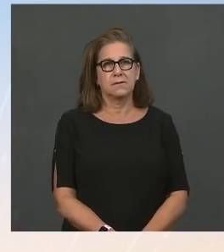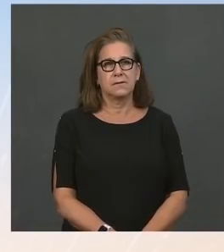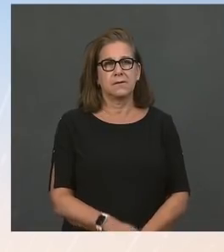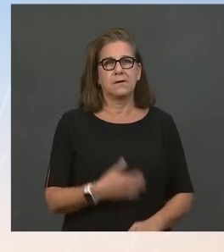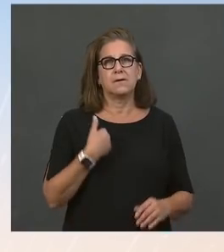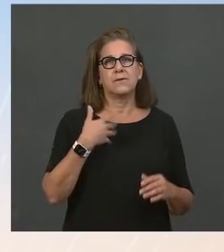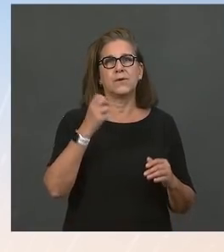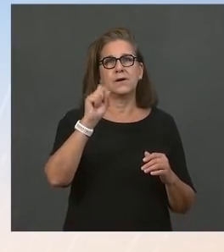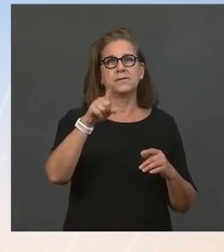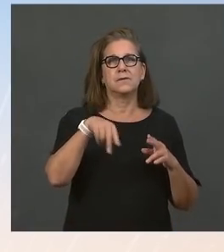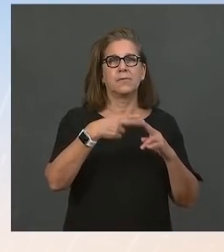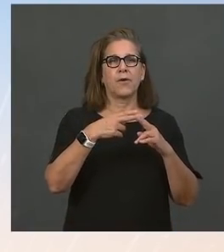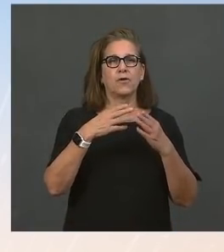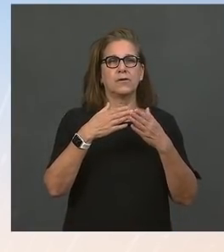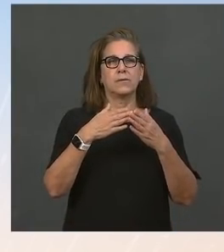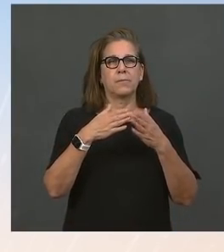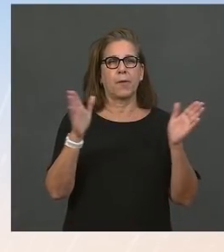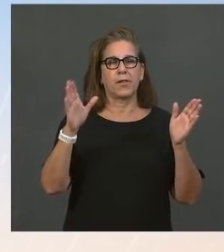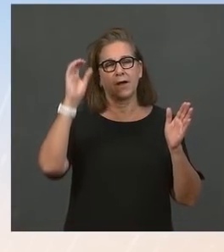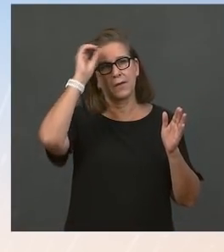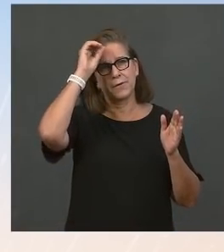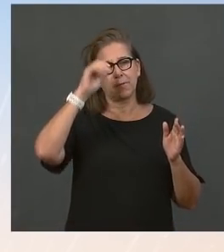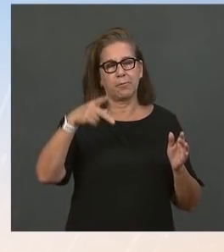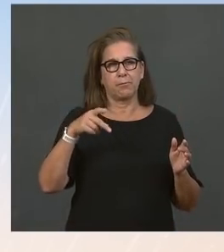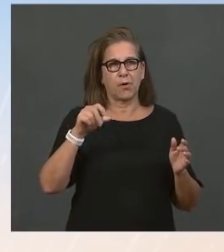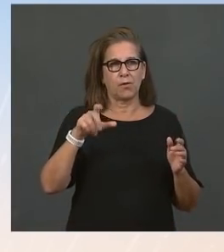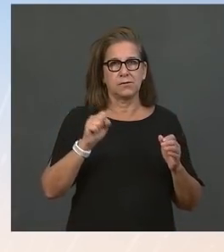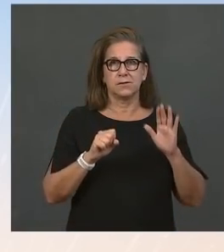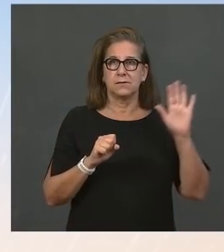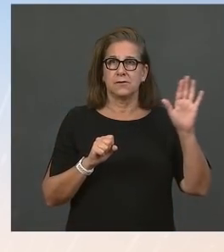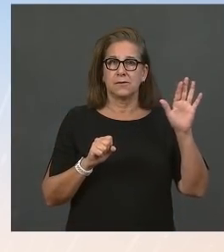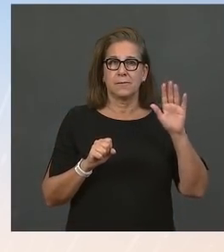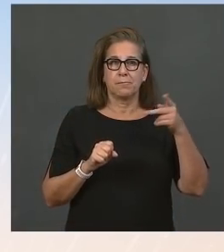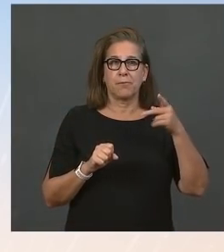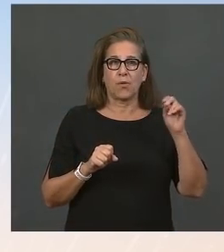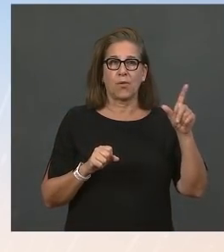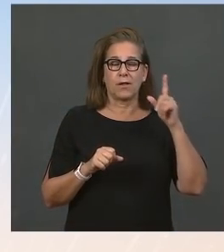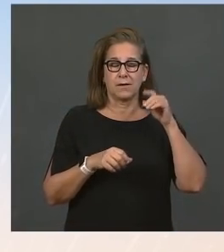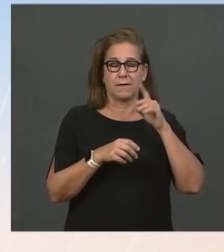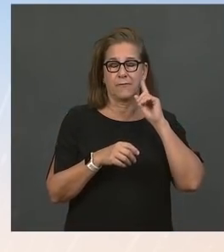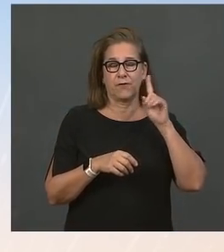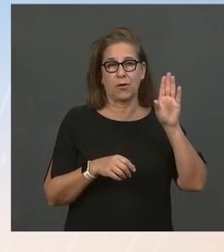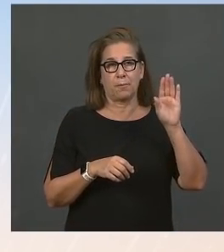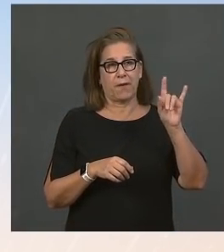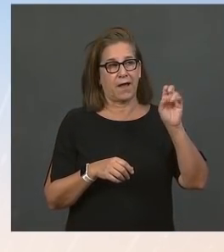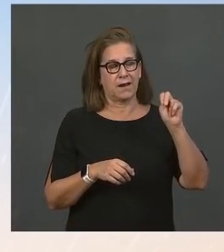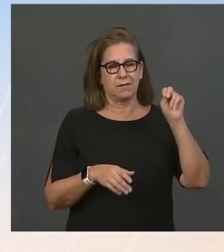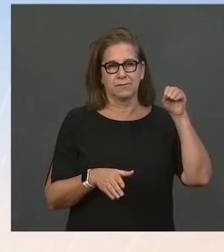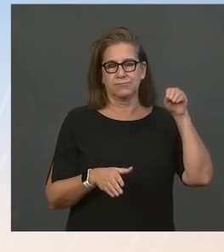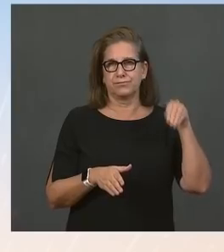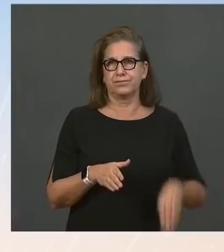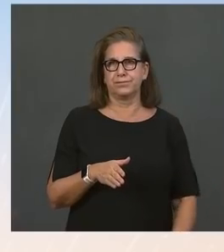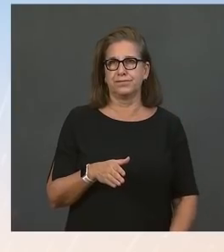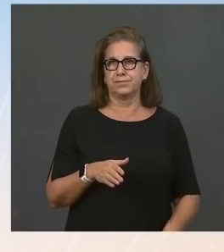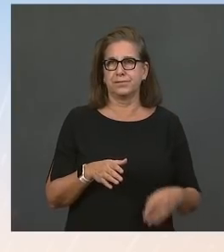have declined sharply over the last few months. And I want to get a sense from you, in speaking to your White House colleagues,